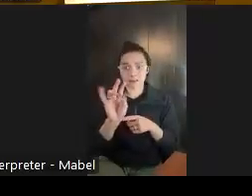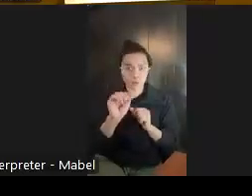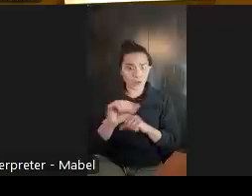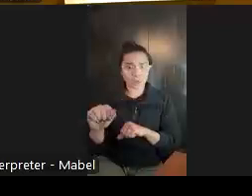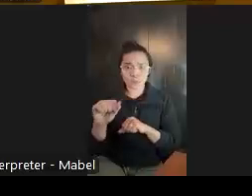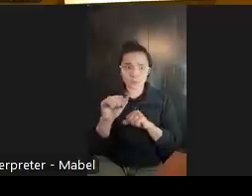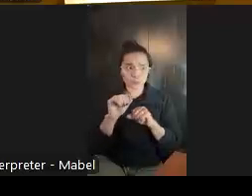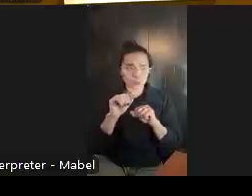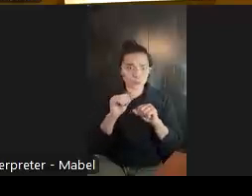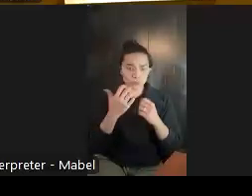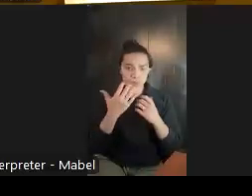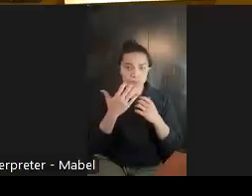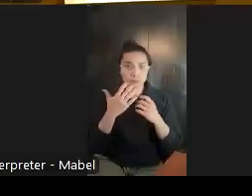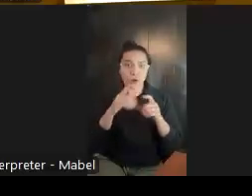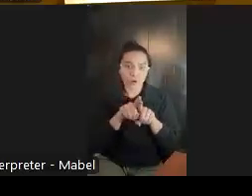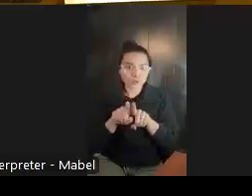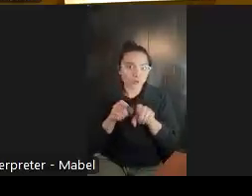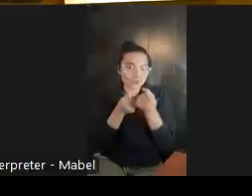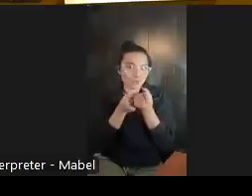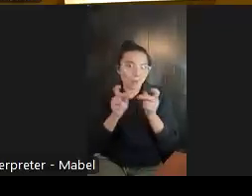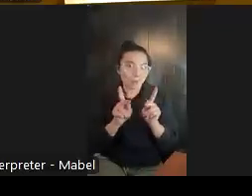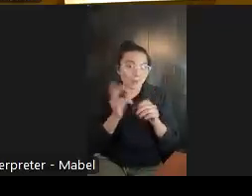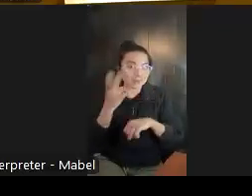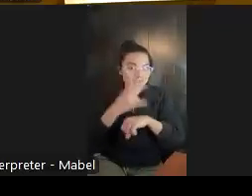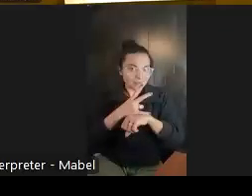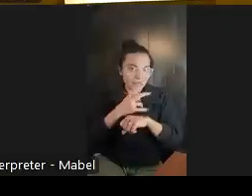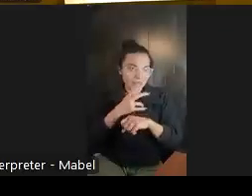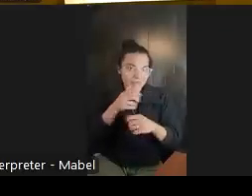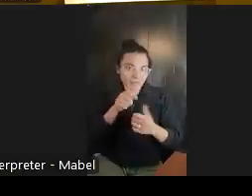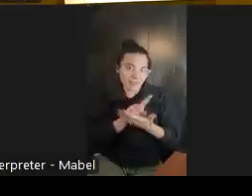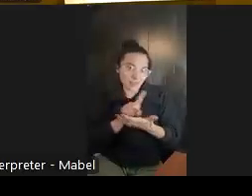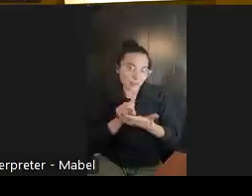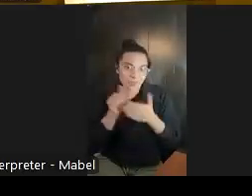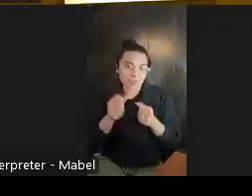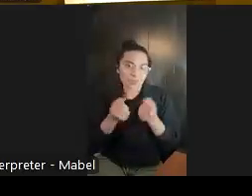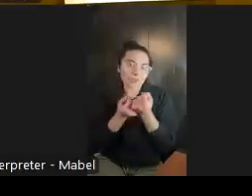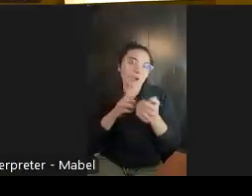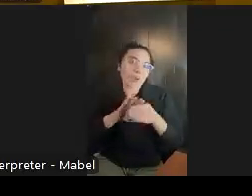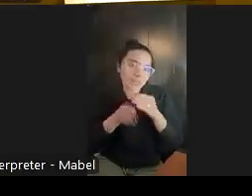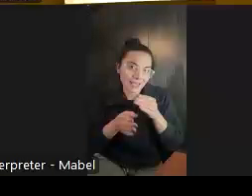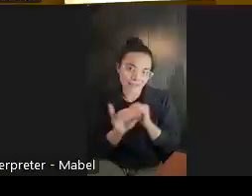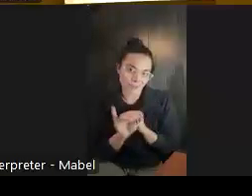days a week we're able to support families over the weekend as well so a little bit about who's